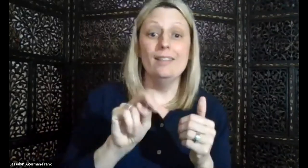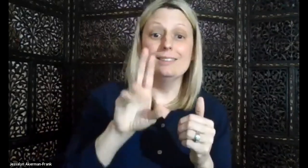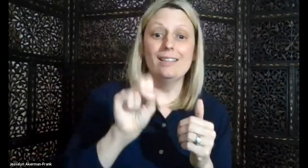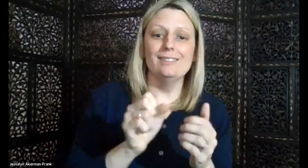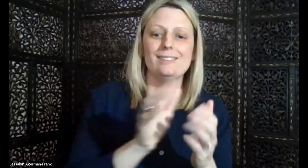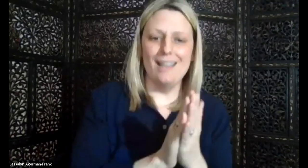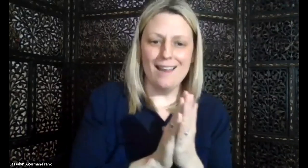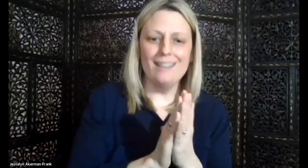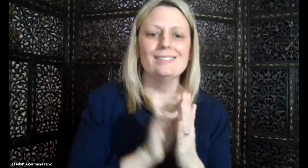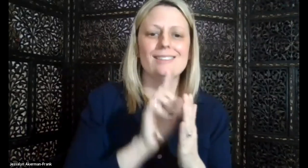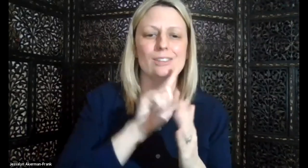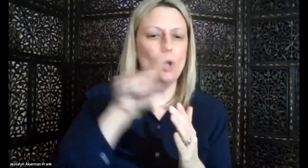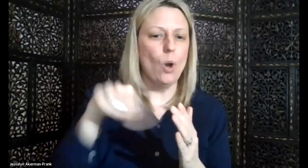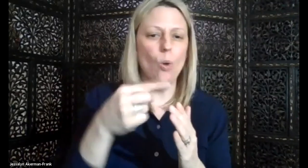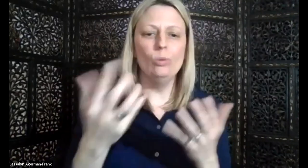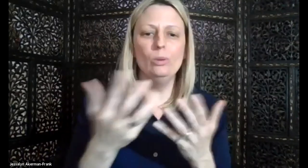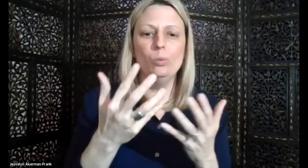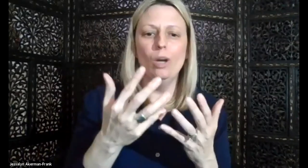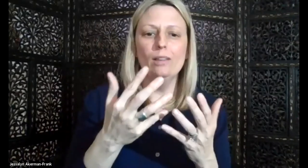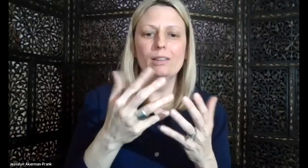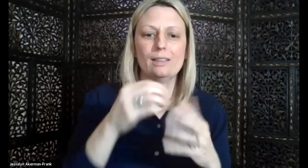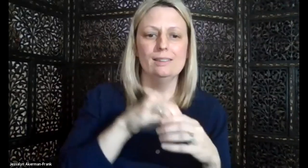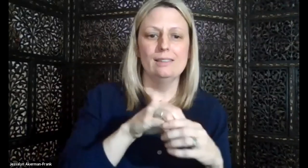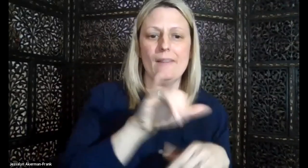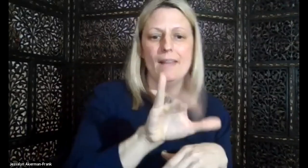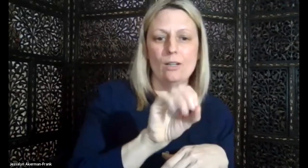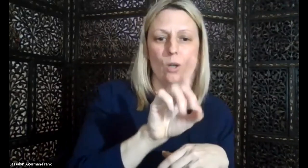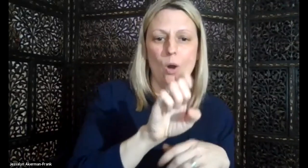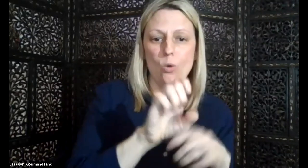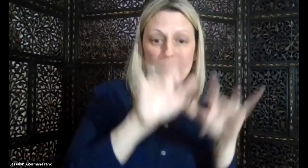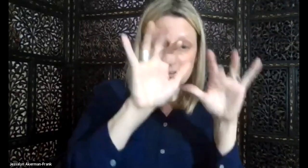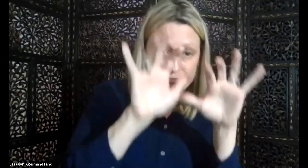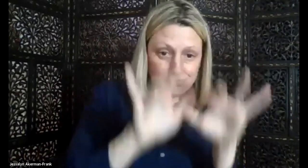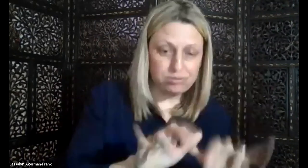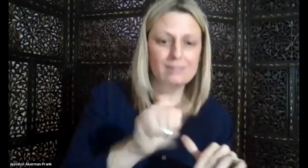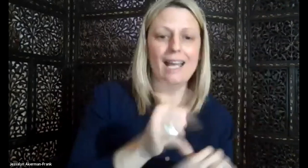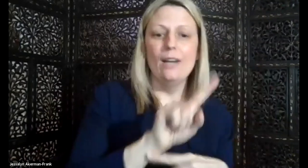card information, bank information, they will not ask you for social security number or to pay for any services. The